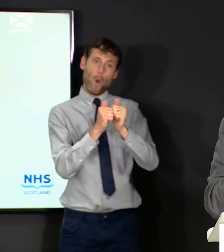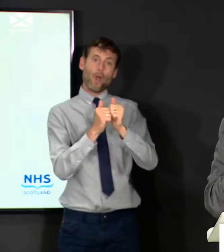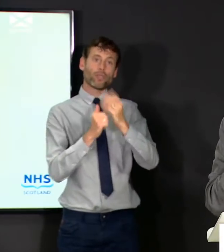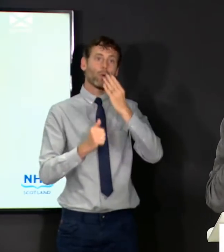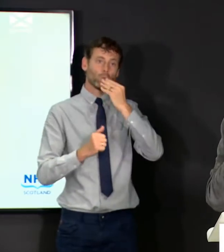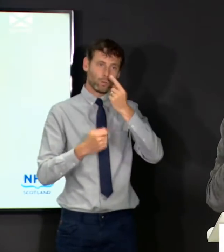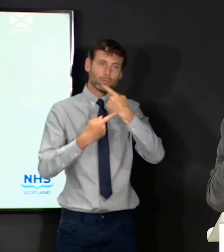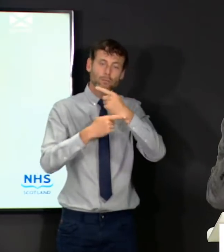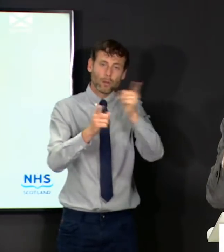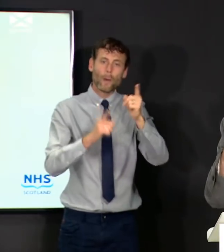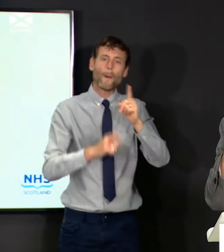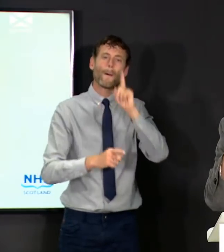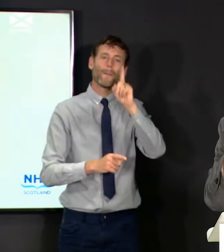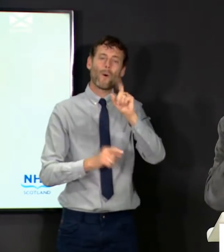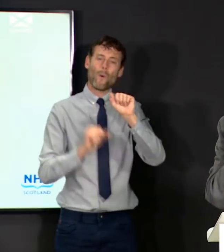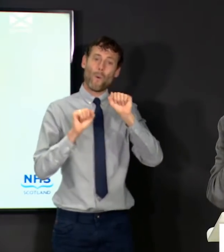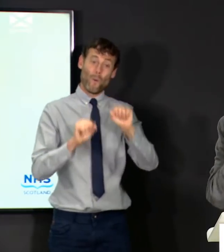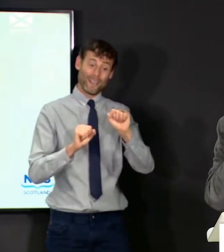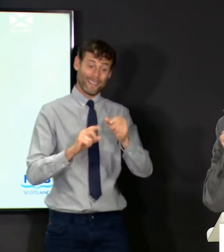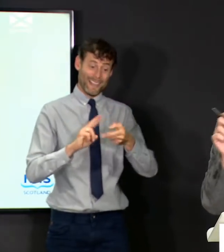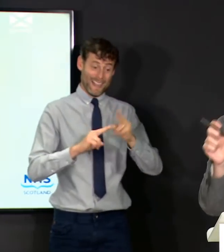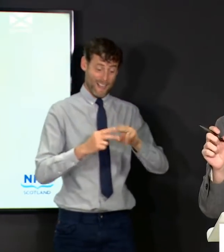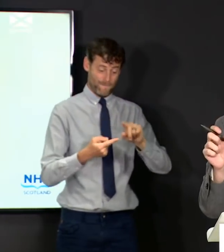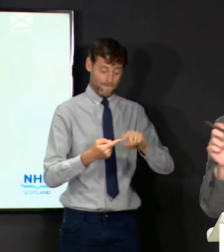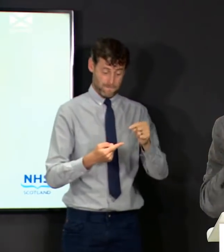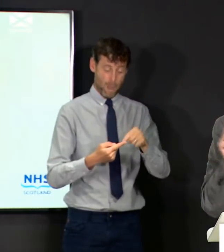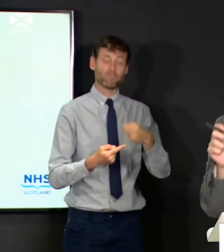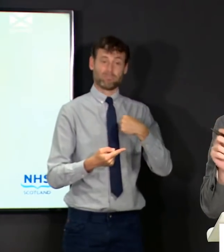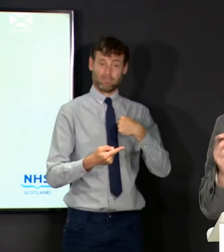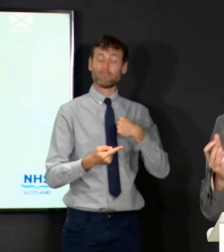and then we will be able to say 'this is how you should change your behaviour as a result